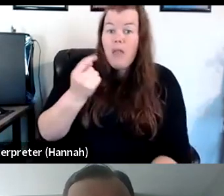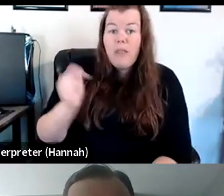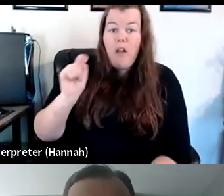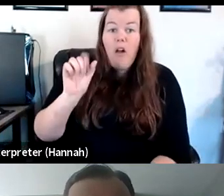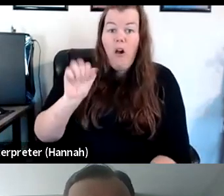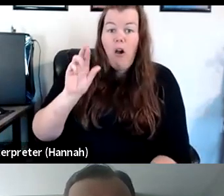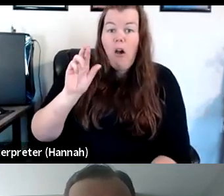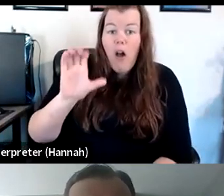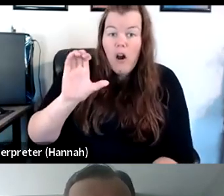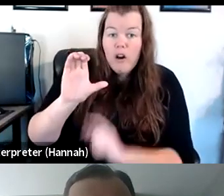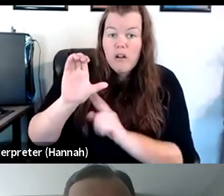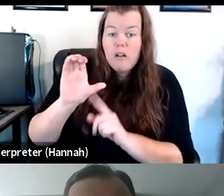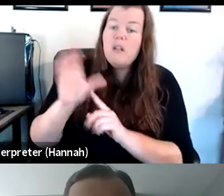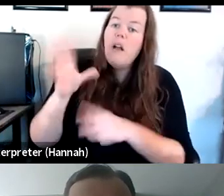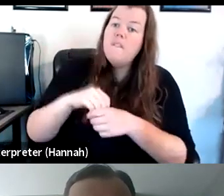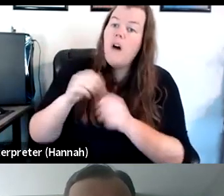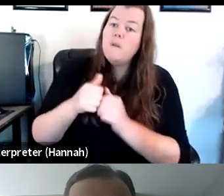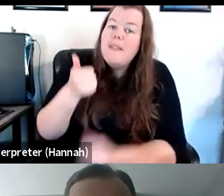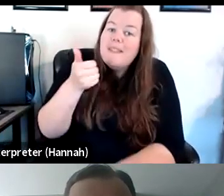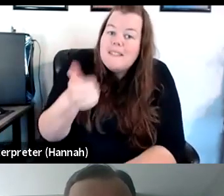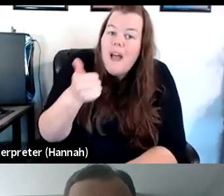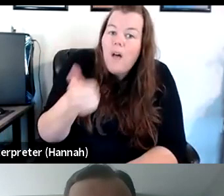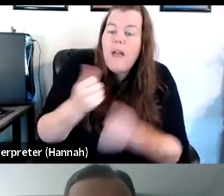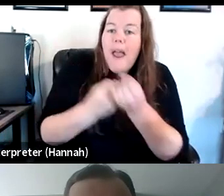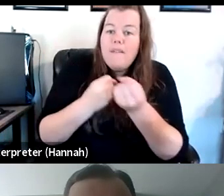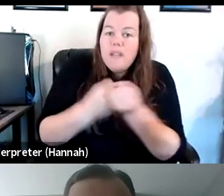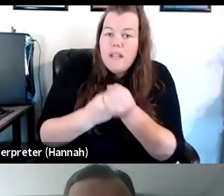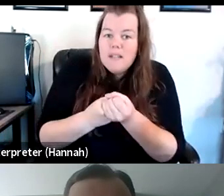is involved with a lot of self-advocates and the Self-Advocates of Indiana, so they can do some of